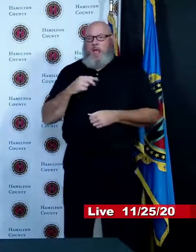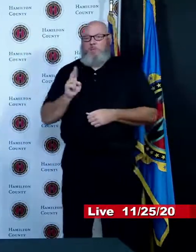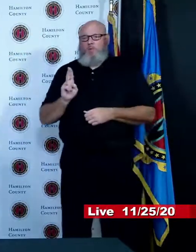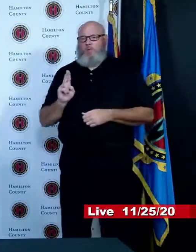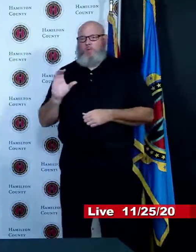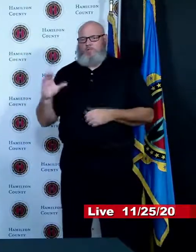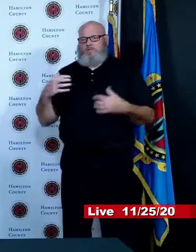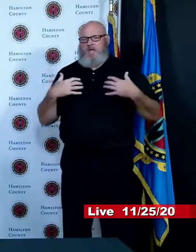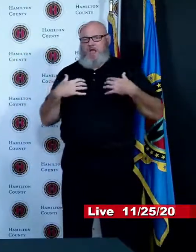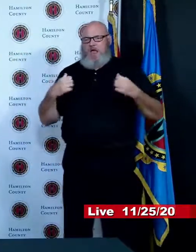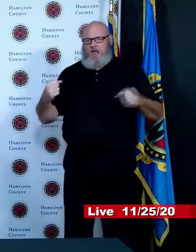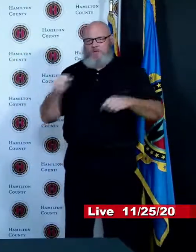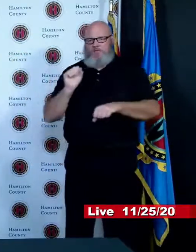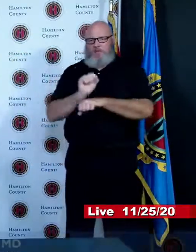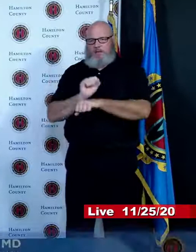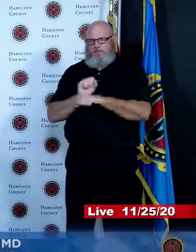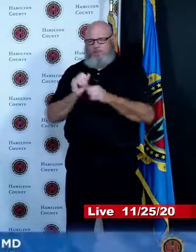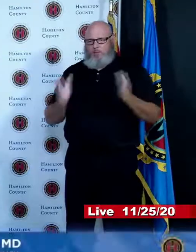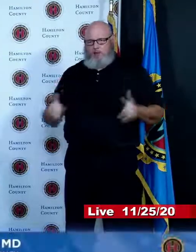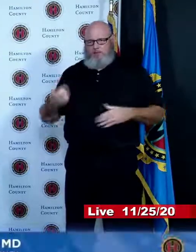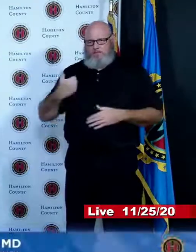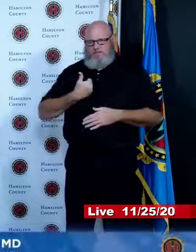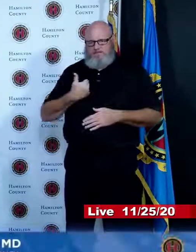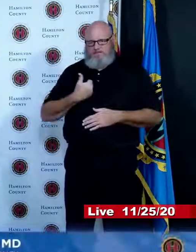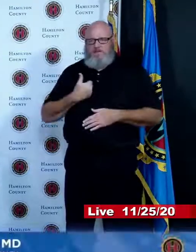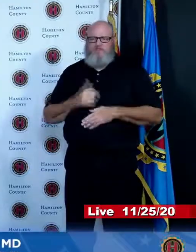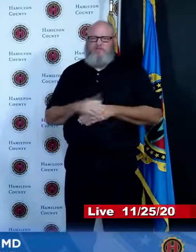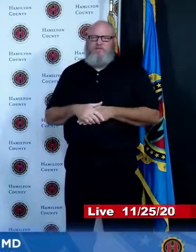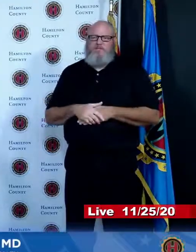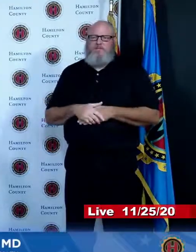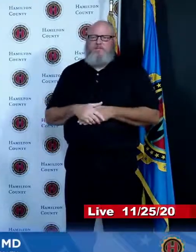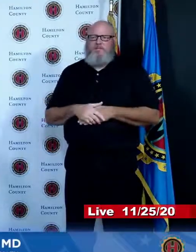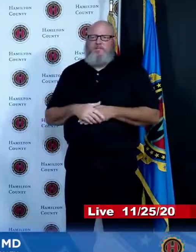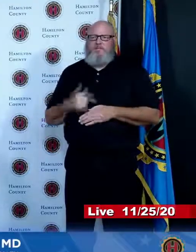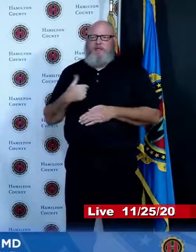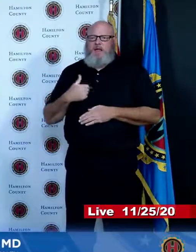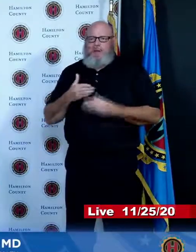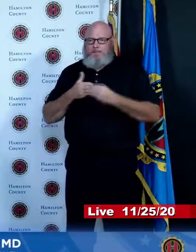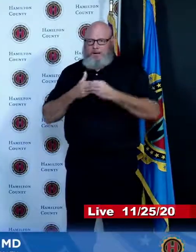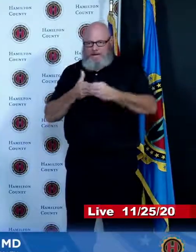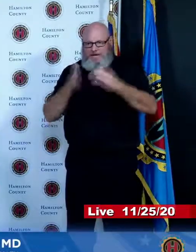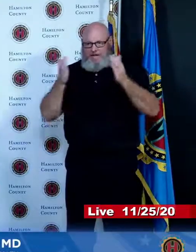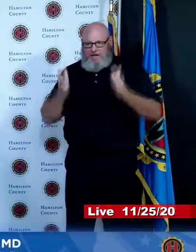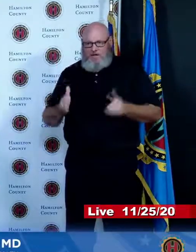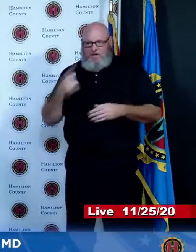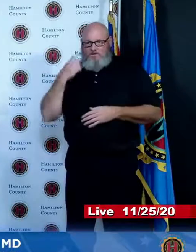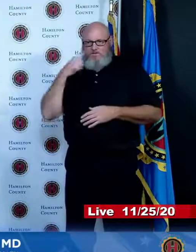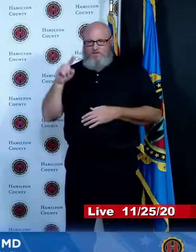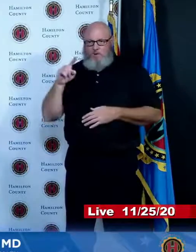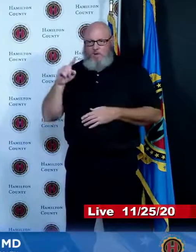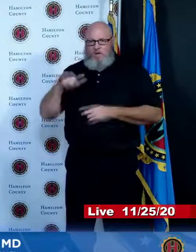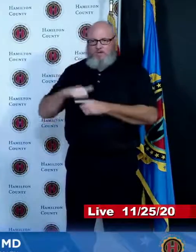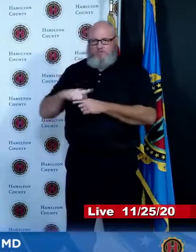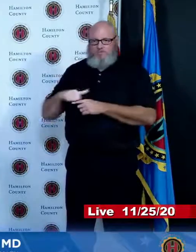and I help run a I actually I am the leader the runner of a training program in family medicine